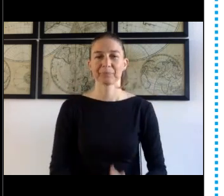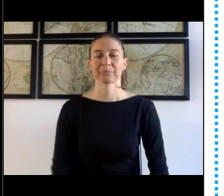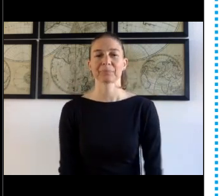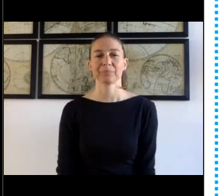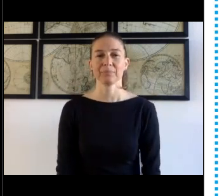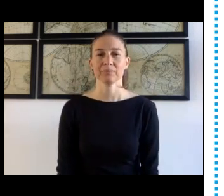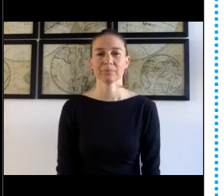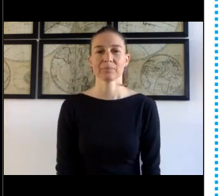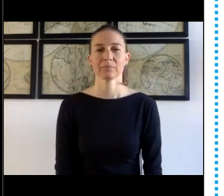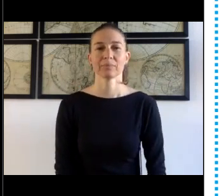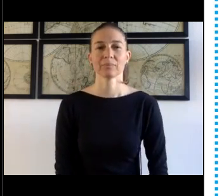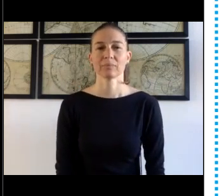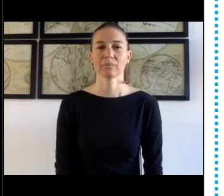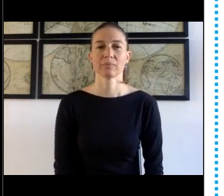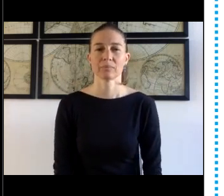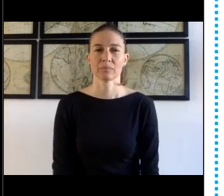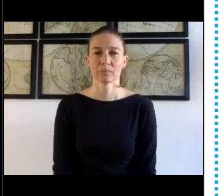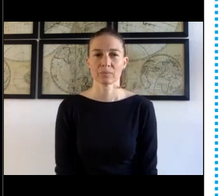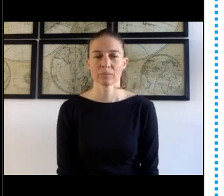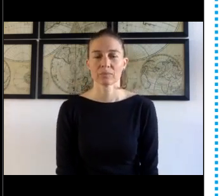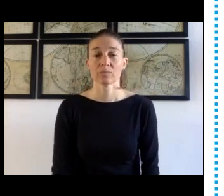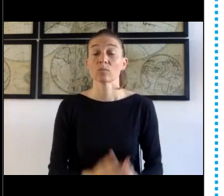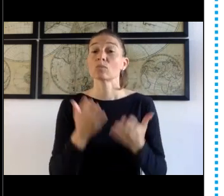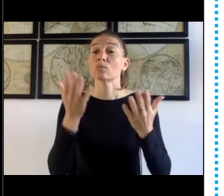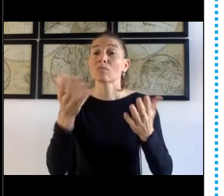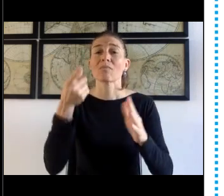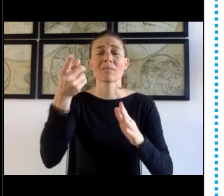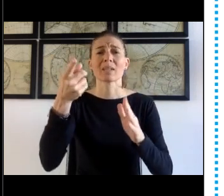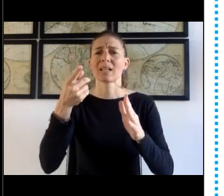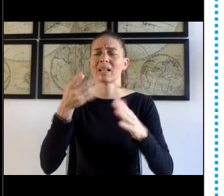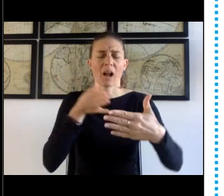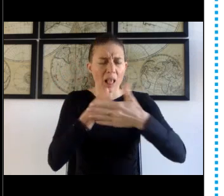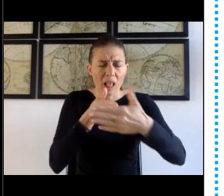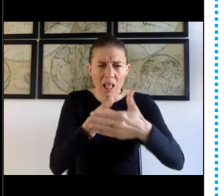If you have any technical issues you can ask my colleague Raquel